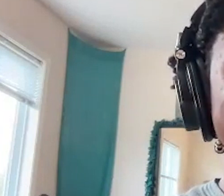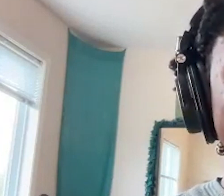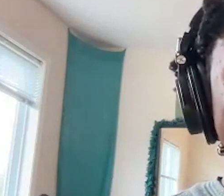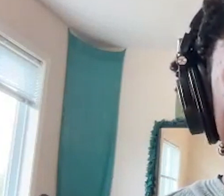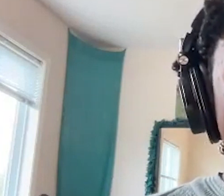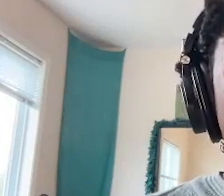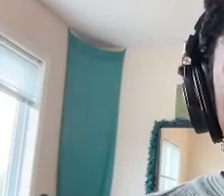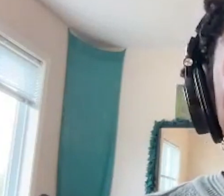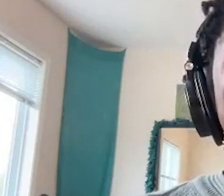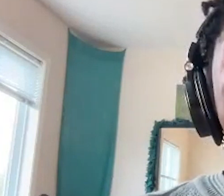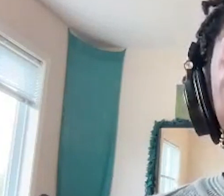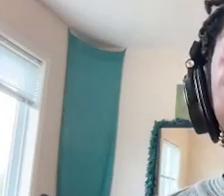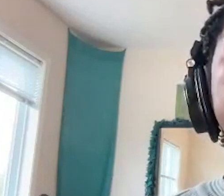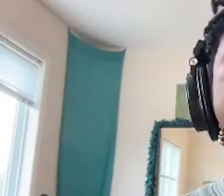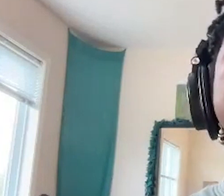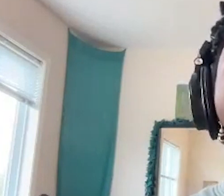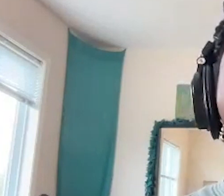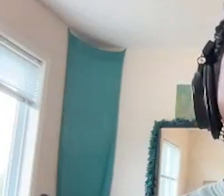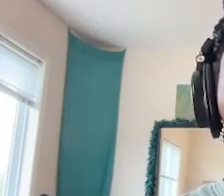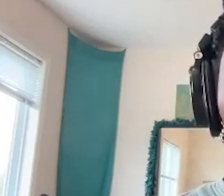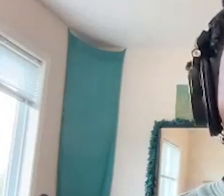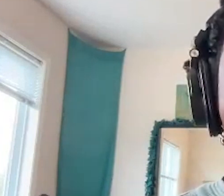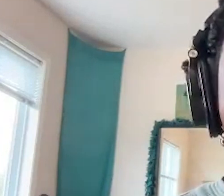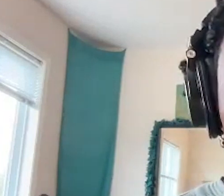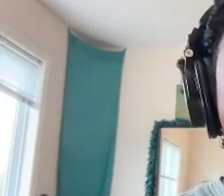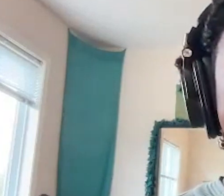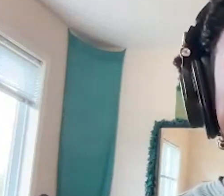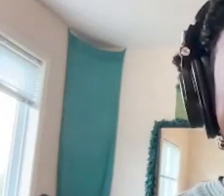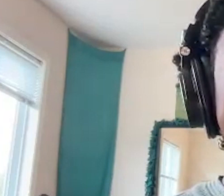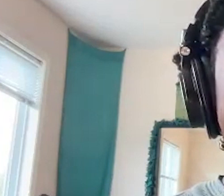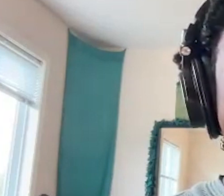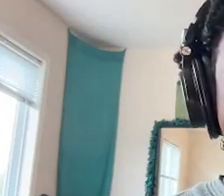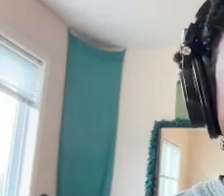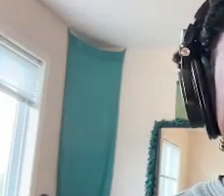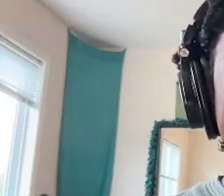everyone, myself included, to just sit in that richness and be